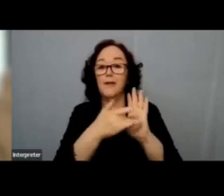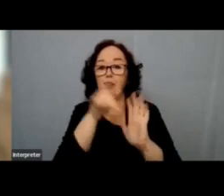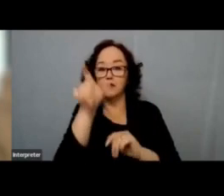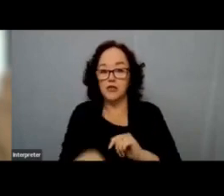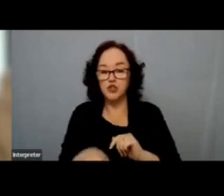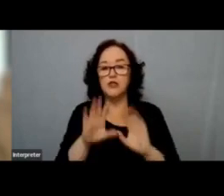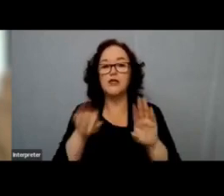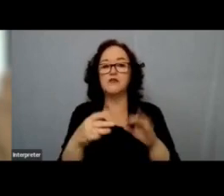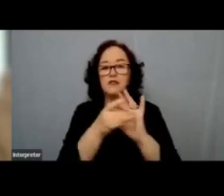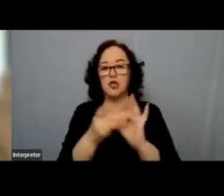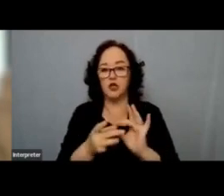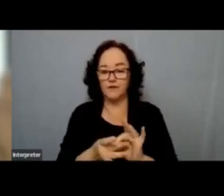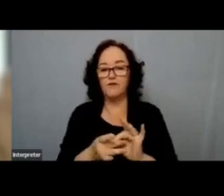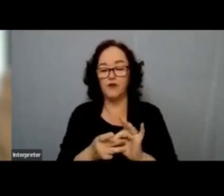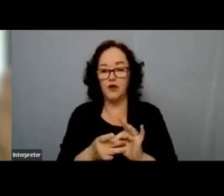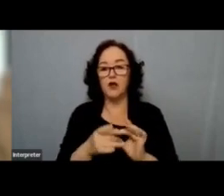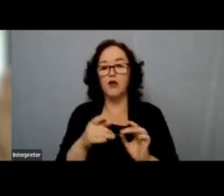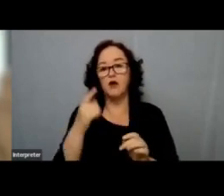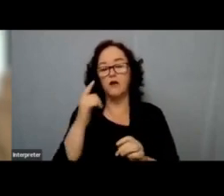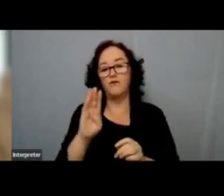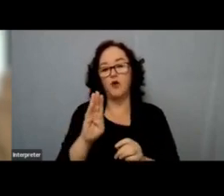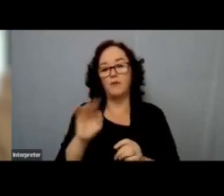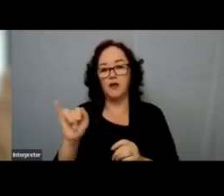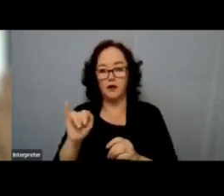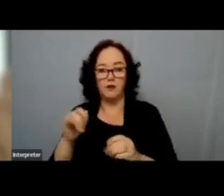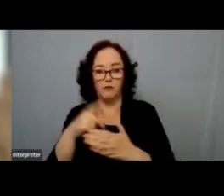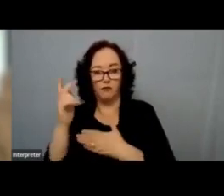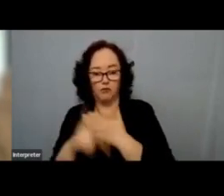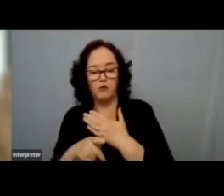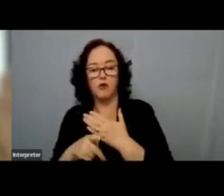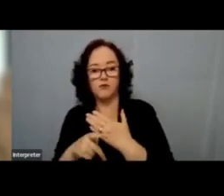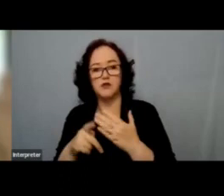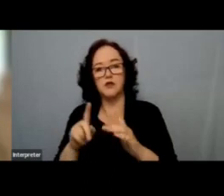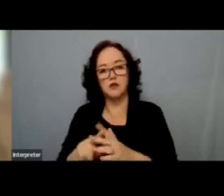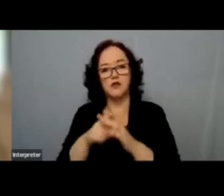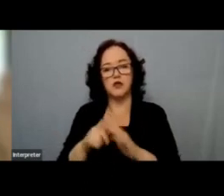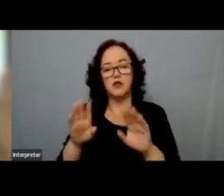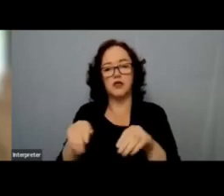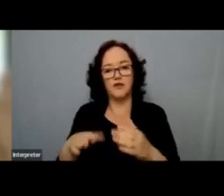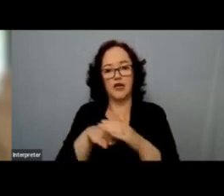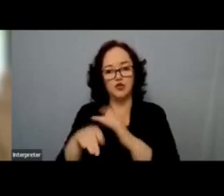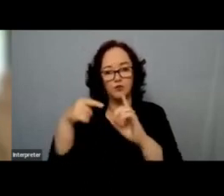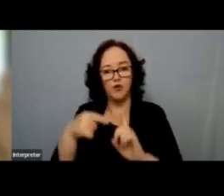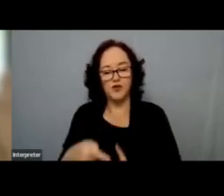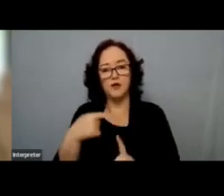to lead brain injury programs to begin thinking about entry points, and in there's prospective roles, to begin to